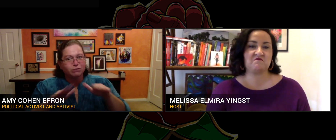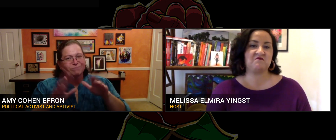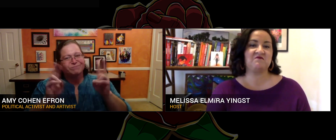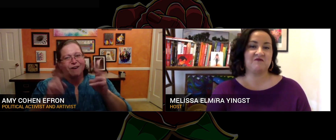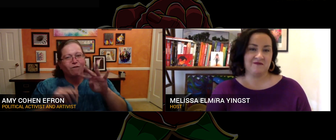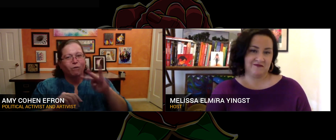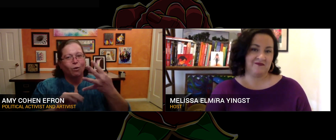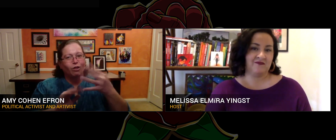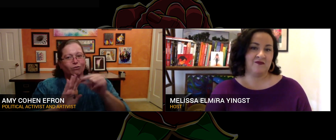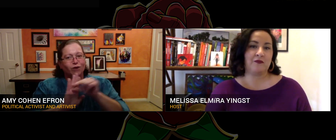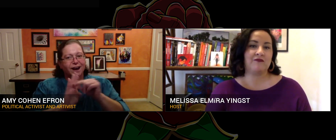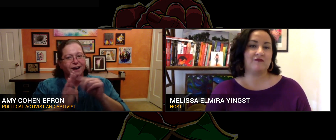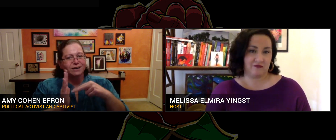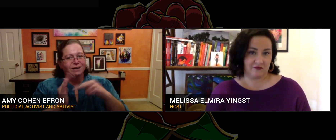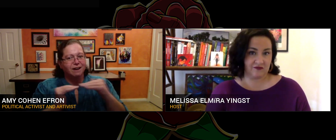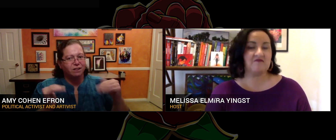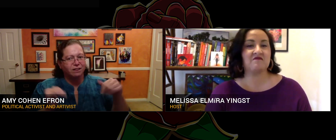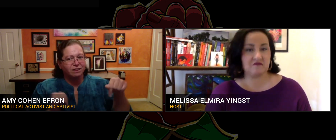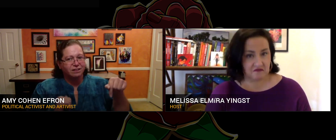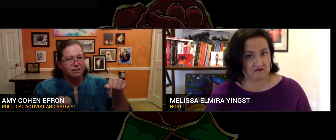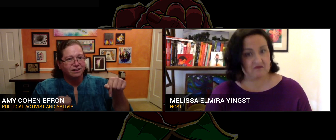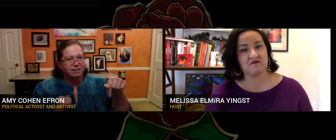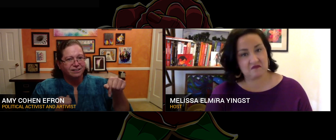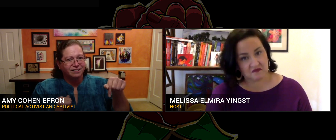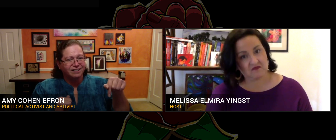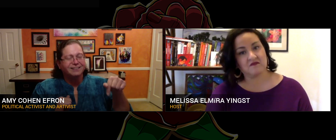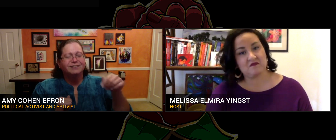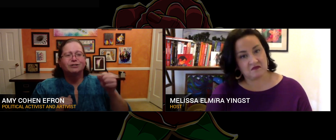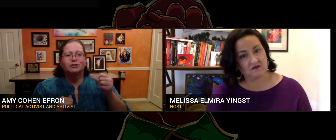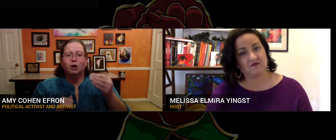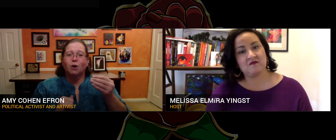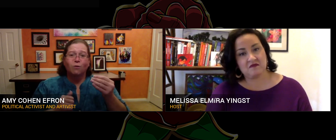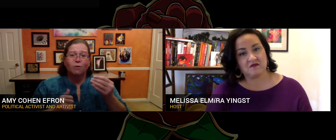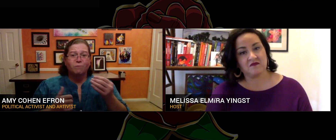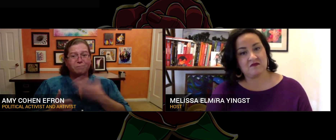This is children's - a 4th grade reading level.